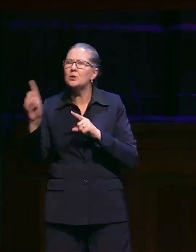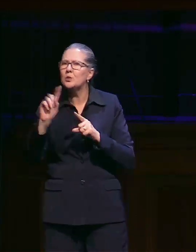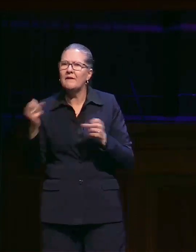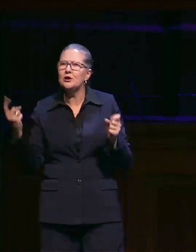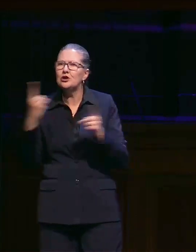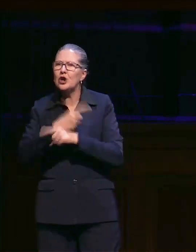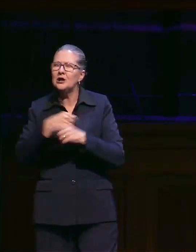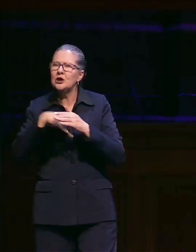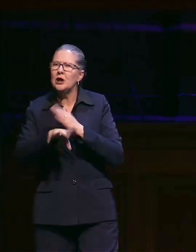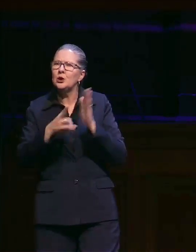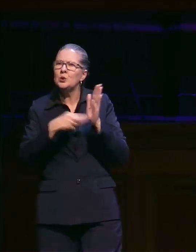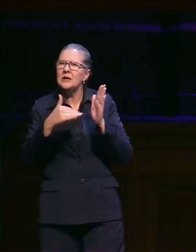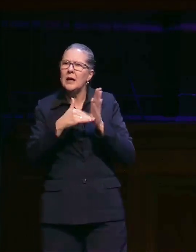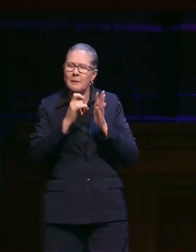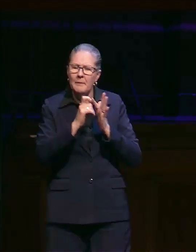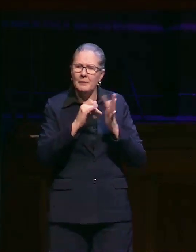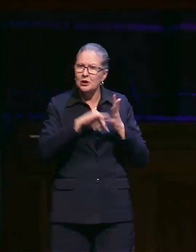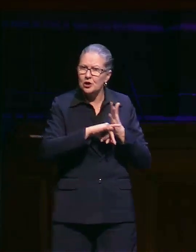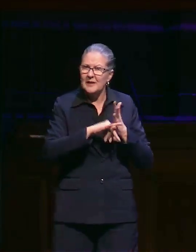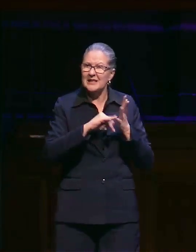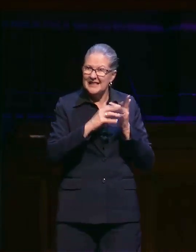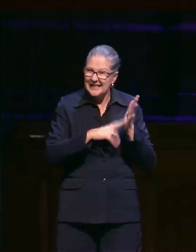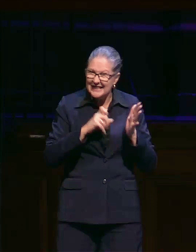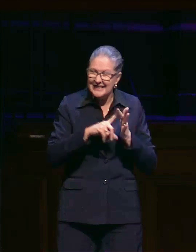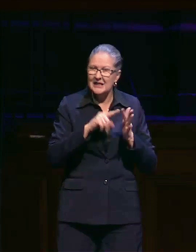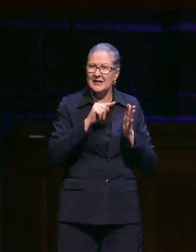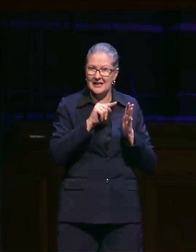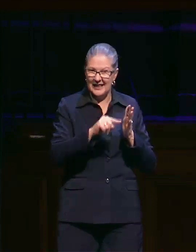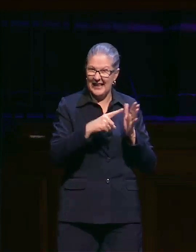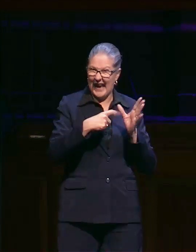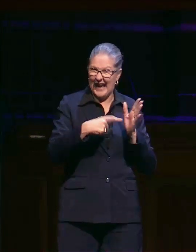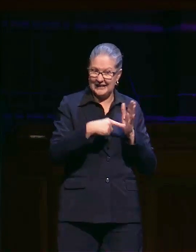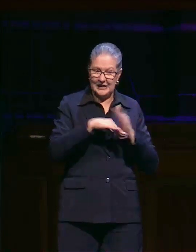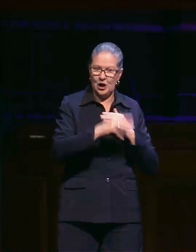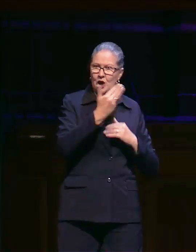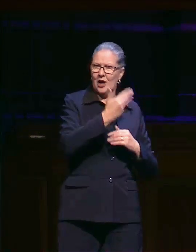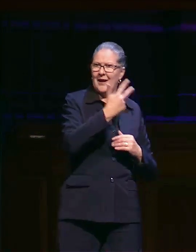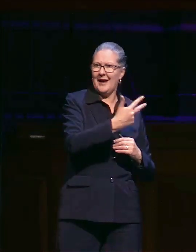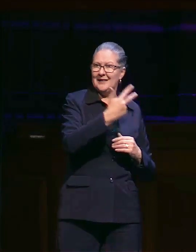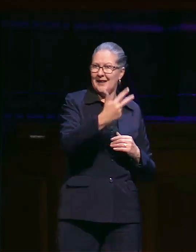Zealand public service since the state sector Act of 1988 this will be